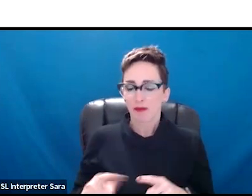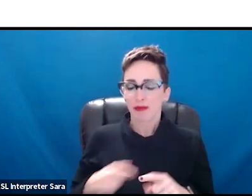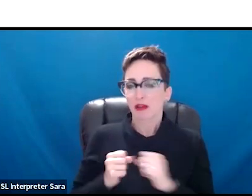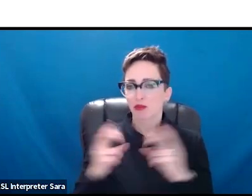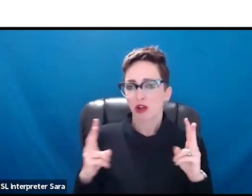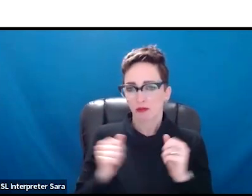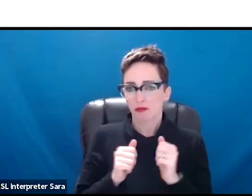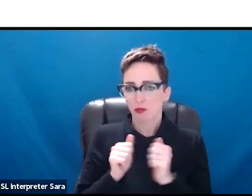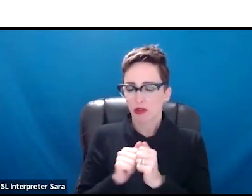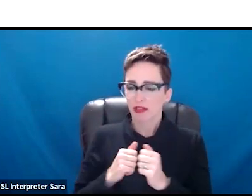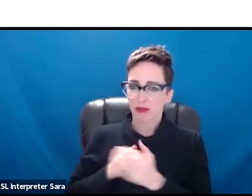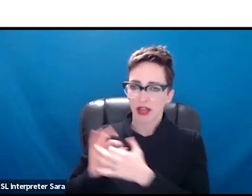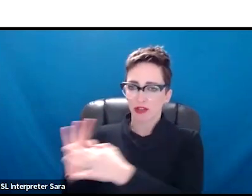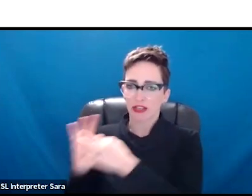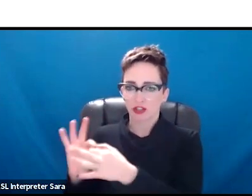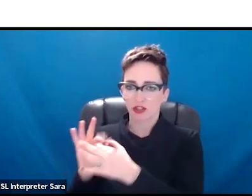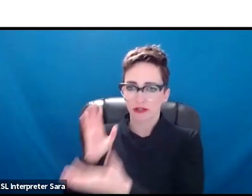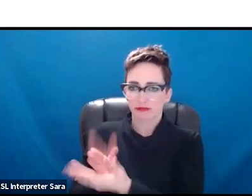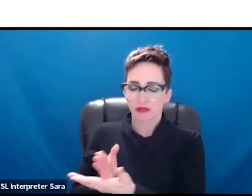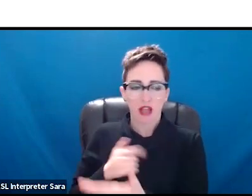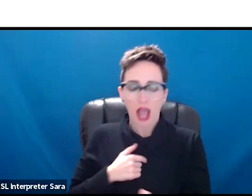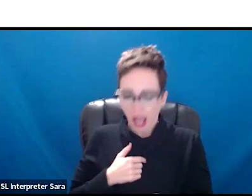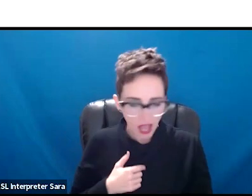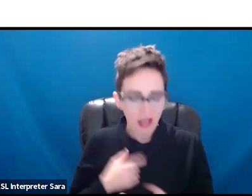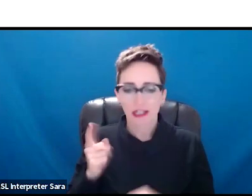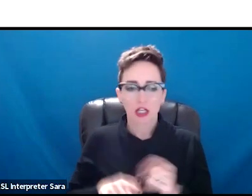I felt like I couldn't do and learn my new job.